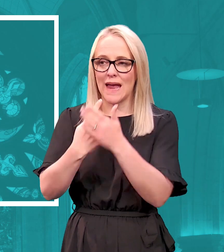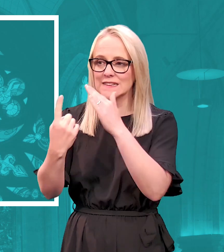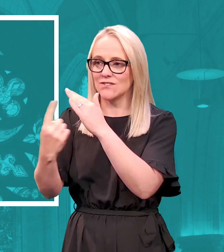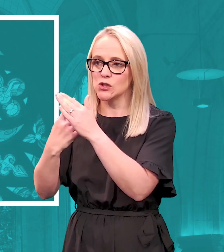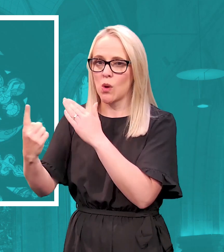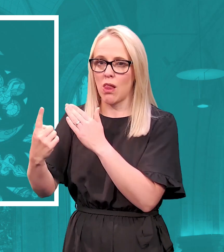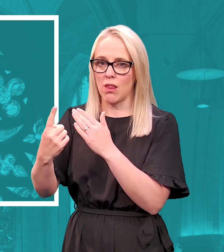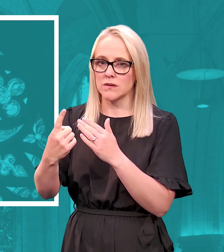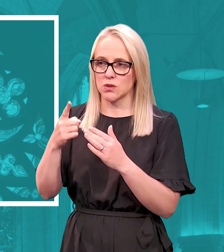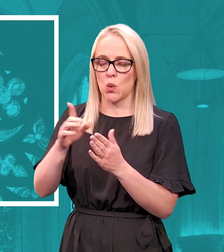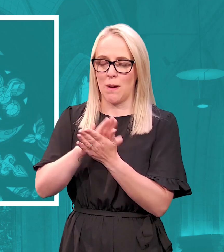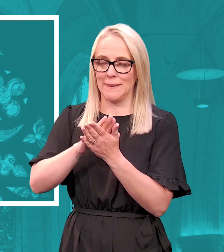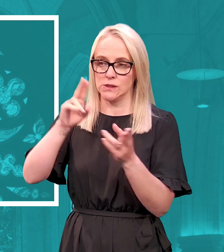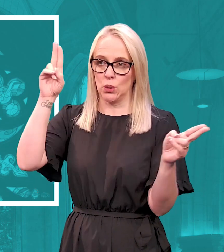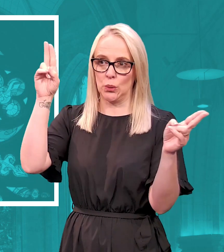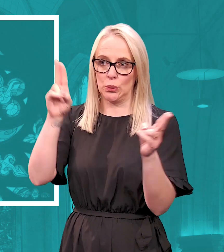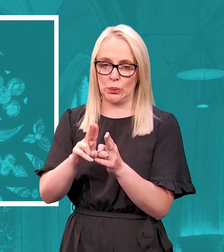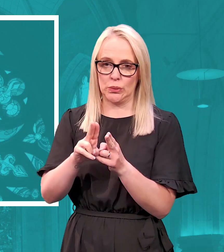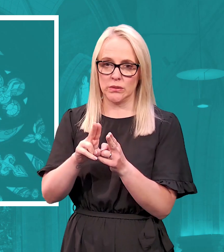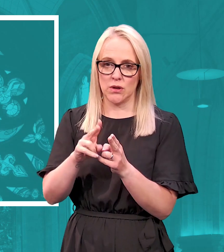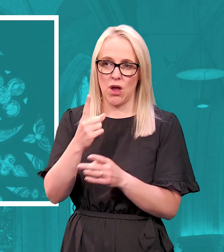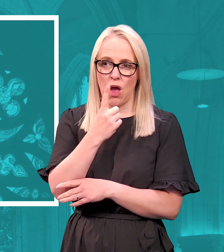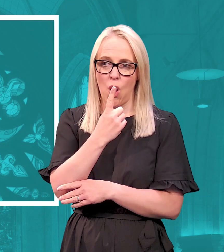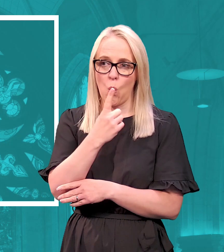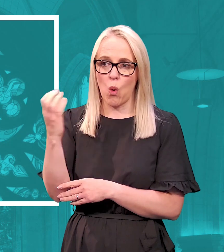That's a reduction of more than 100 in just two years.